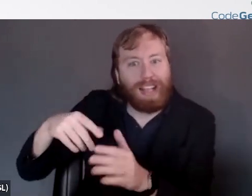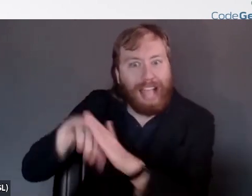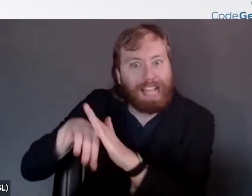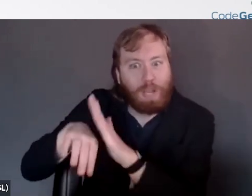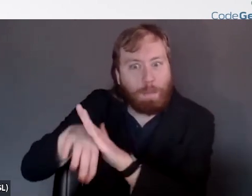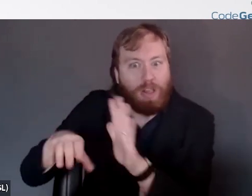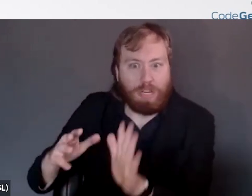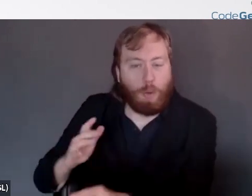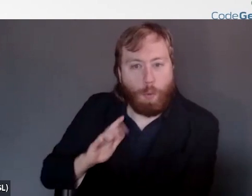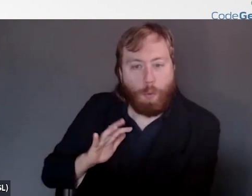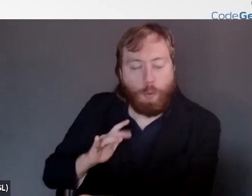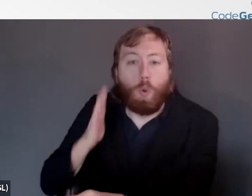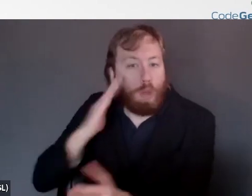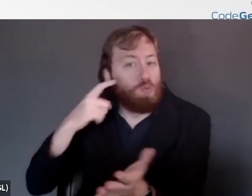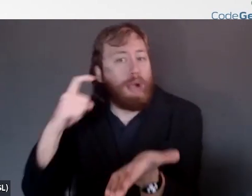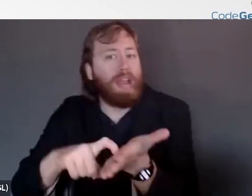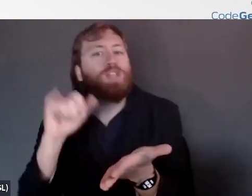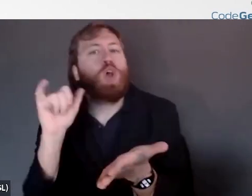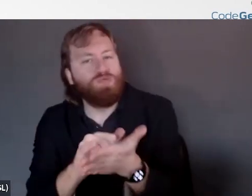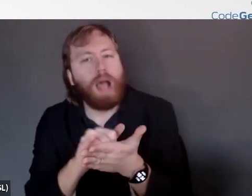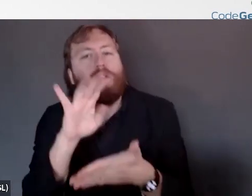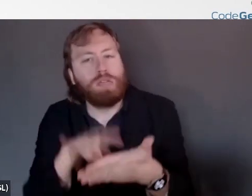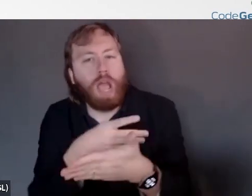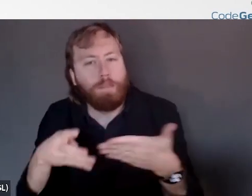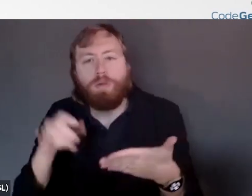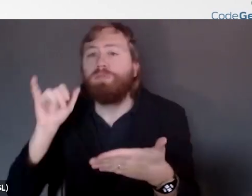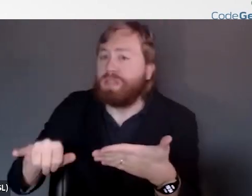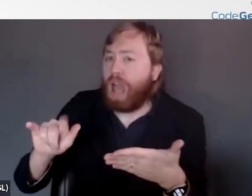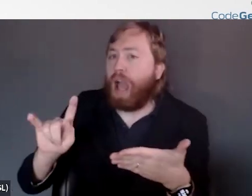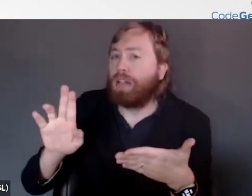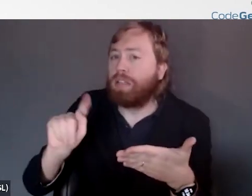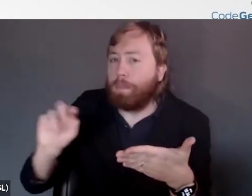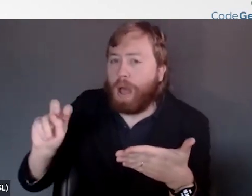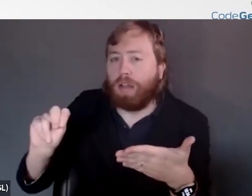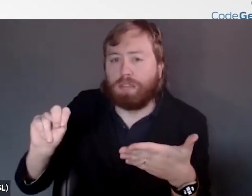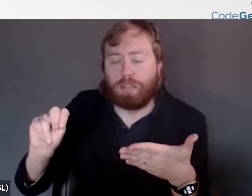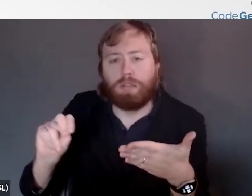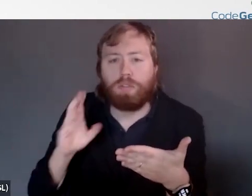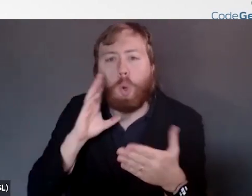It's a table, it's a button and then it will add features and functionality